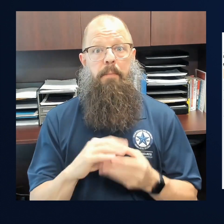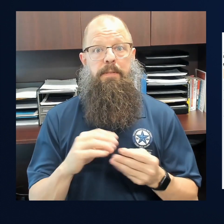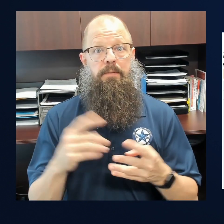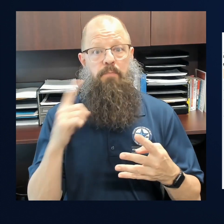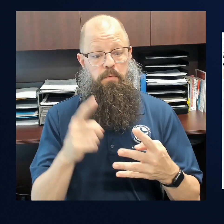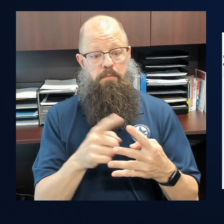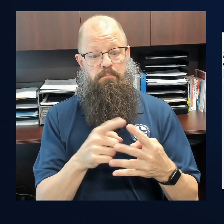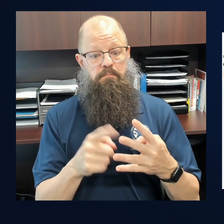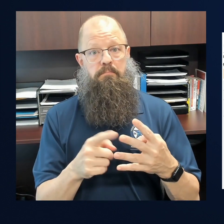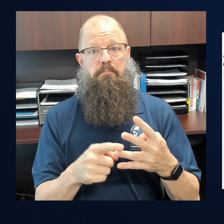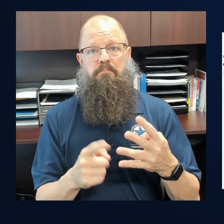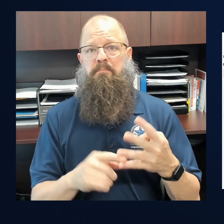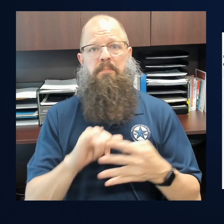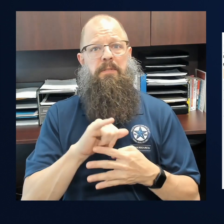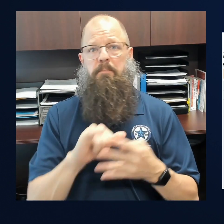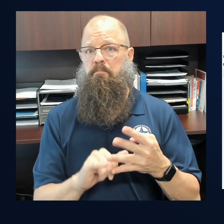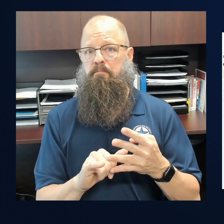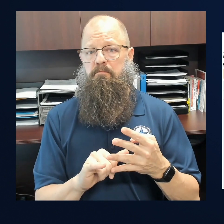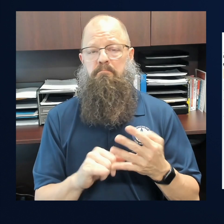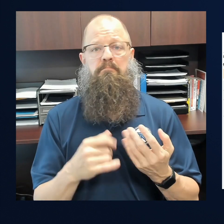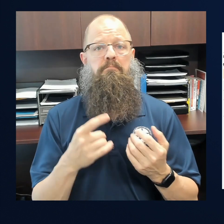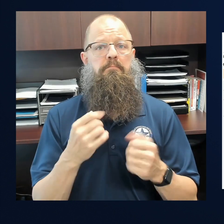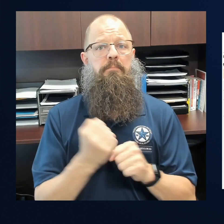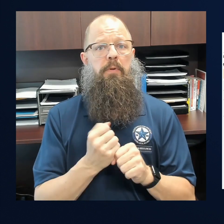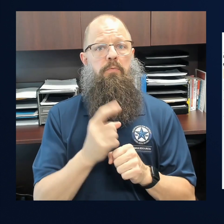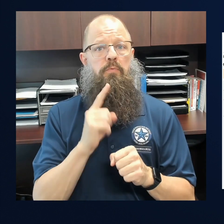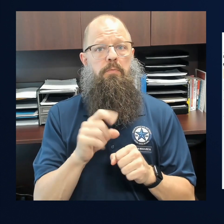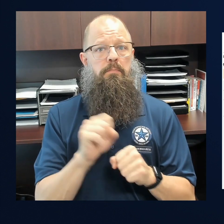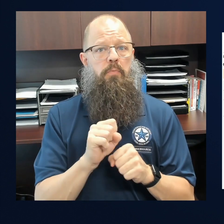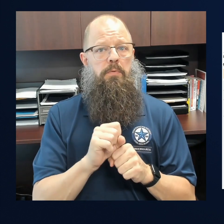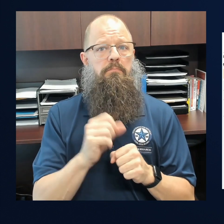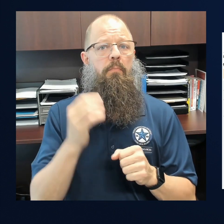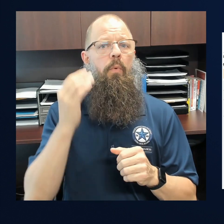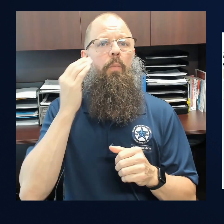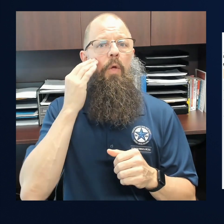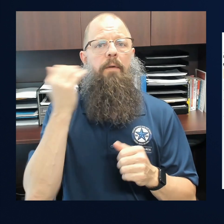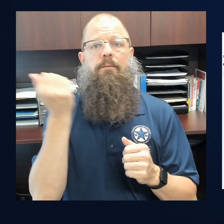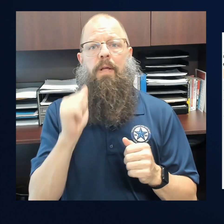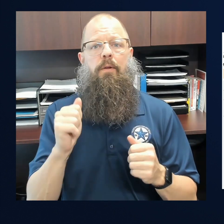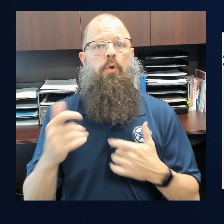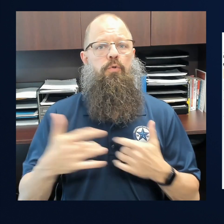information to know when it was included. You go through the four areas; the process is the same.